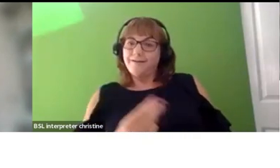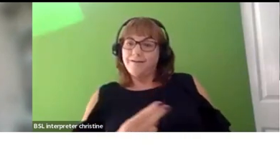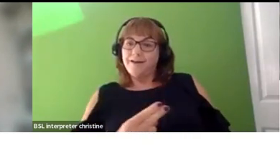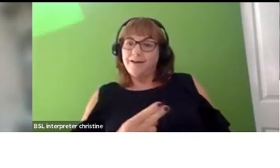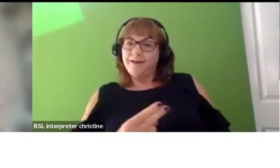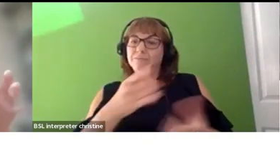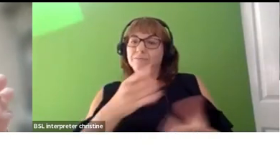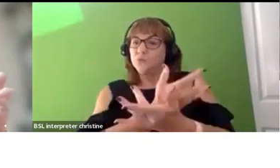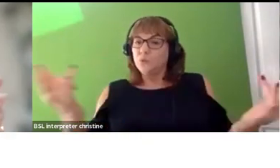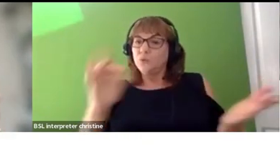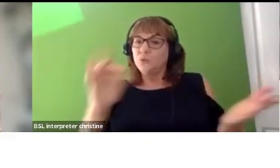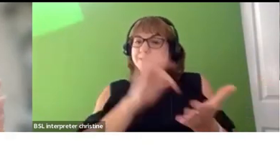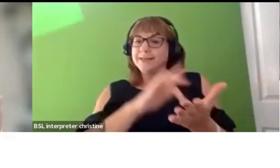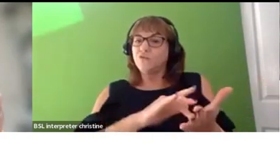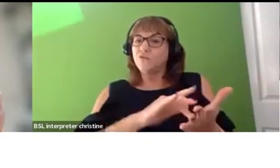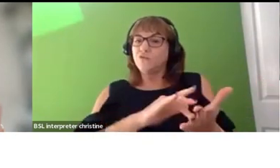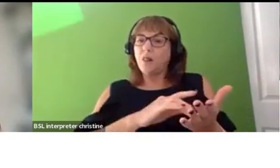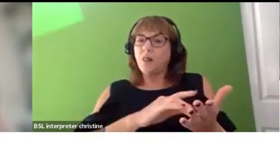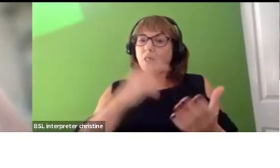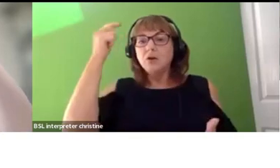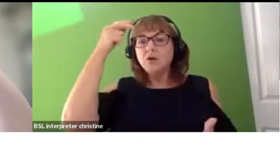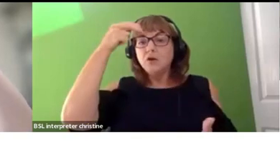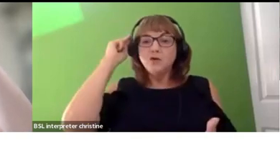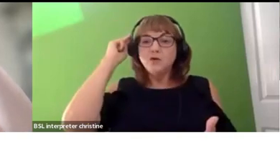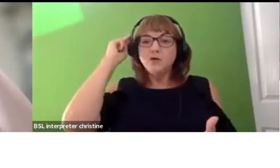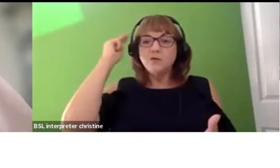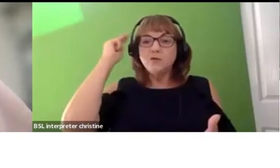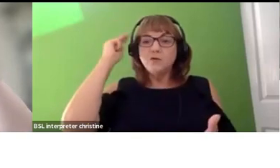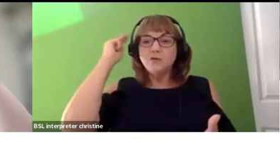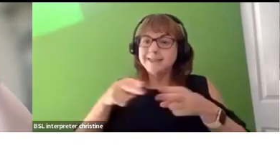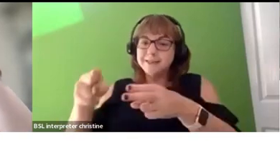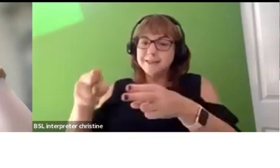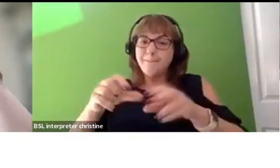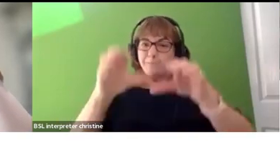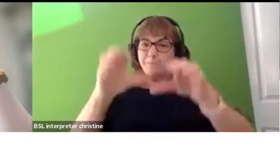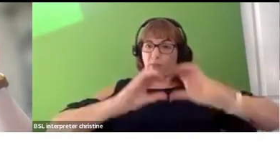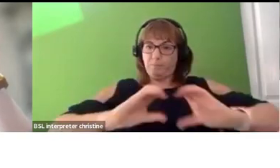and we have our senses right at the bottom, and we have academic learning right at the very top.